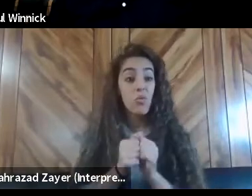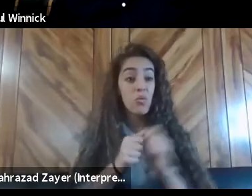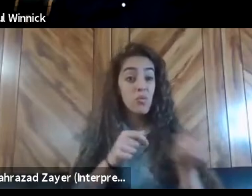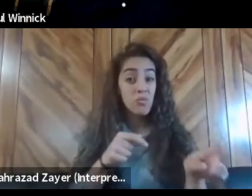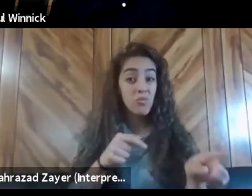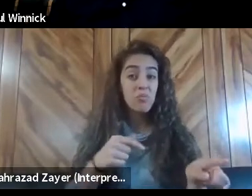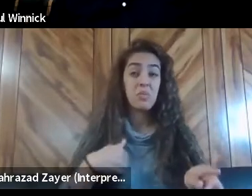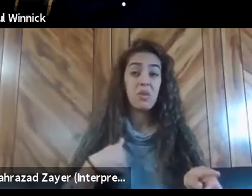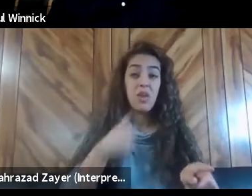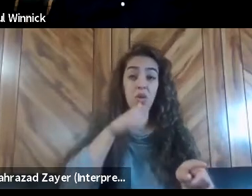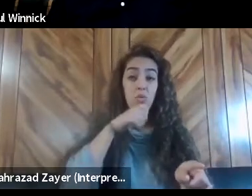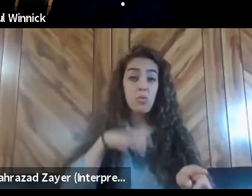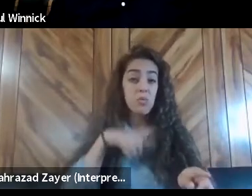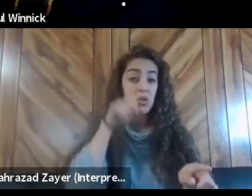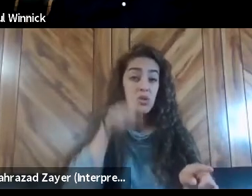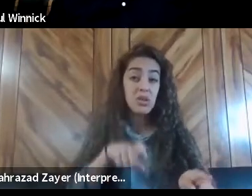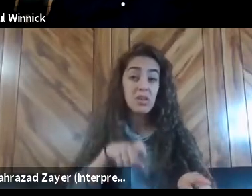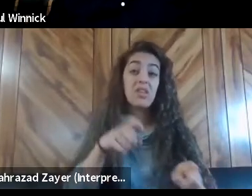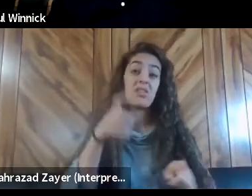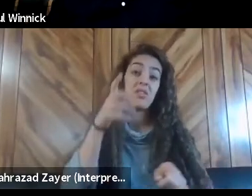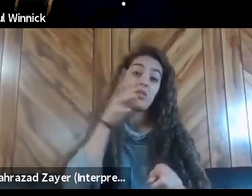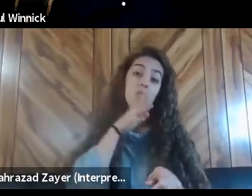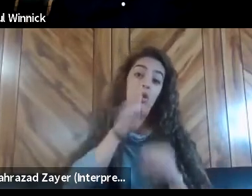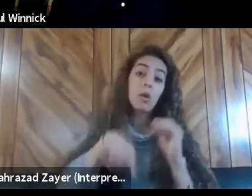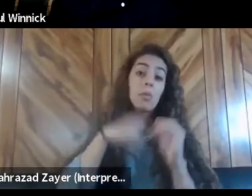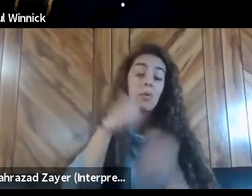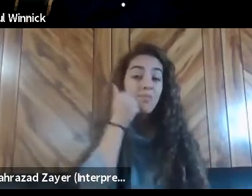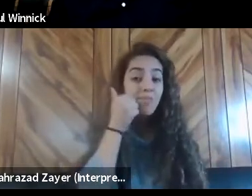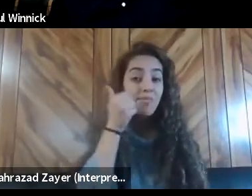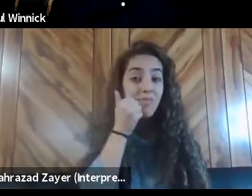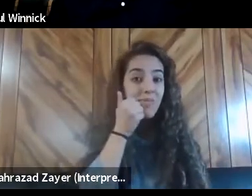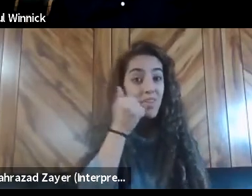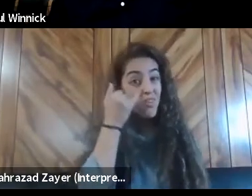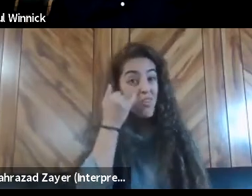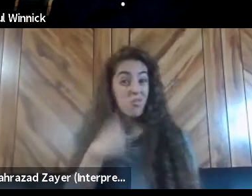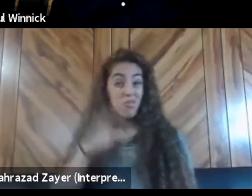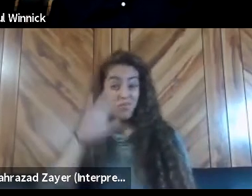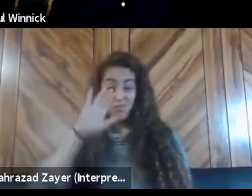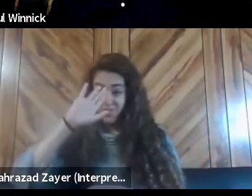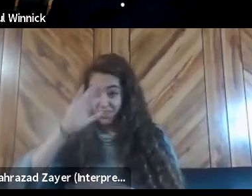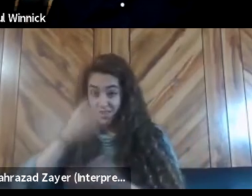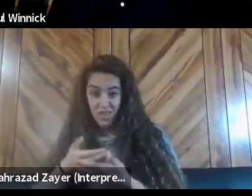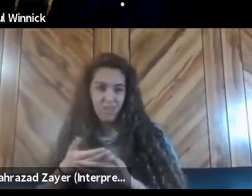and things like that, but you don't necessarily worry about when you have a male son. And so that conversation was a